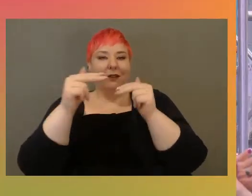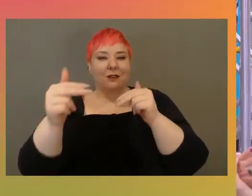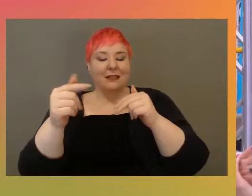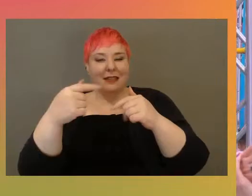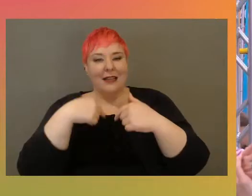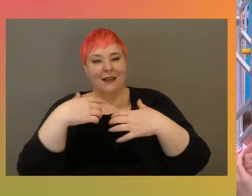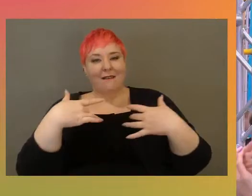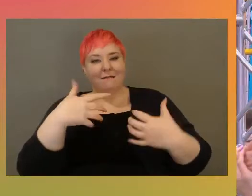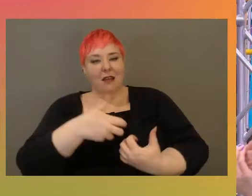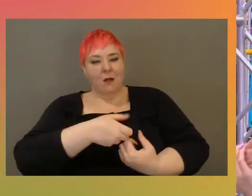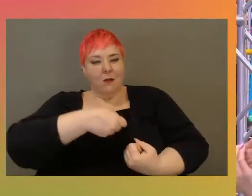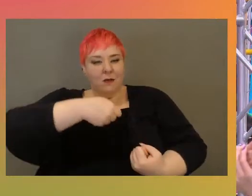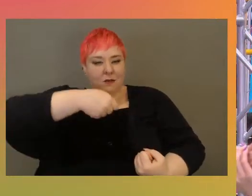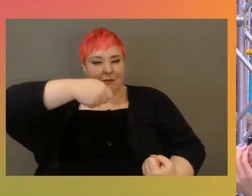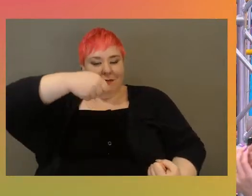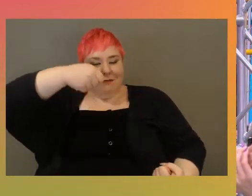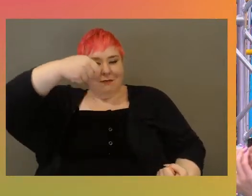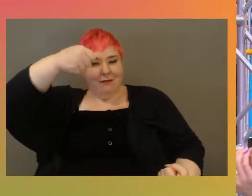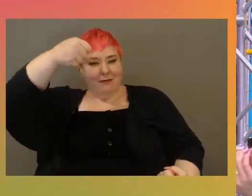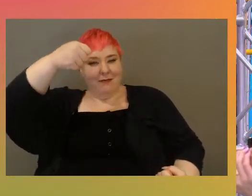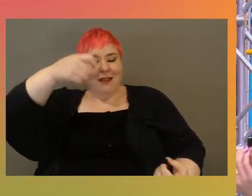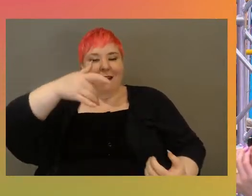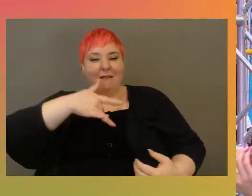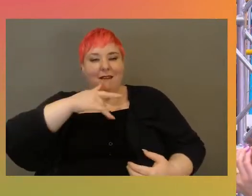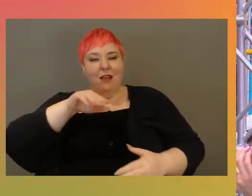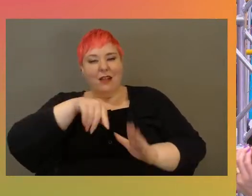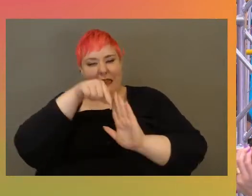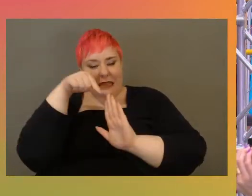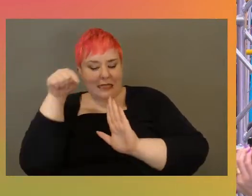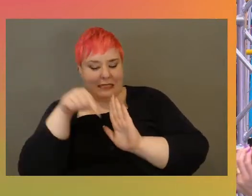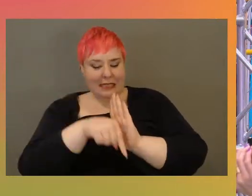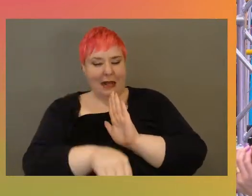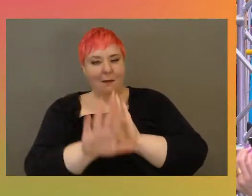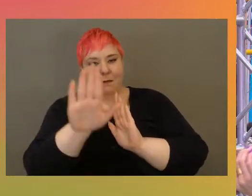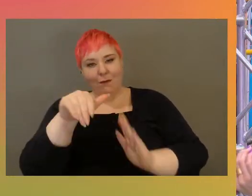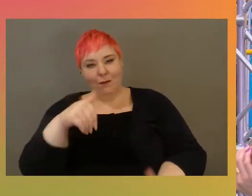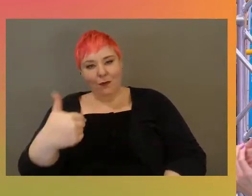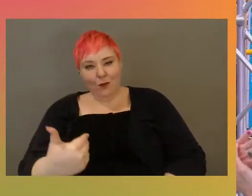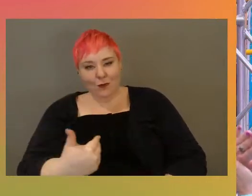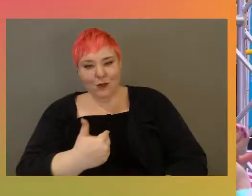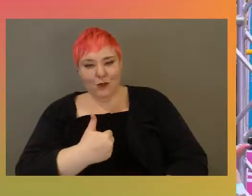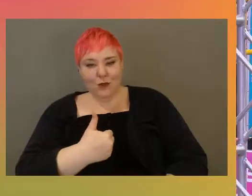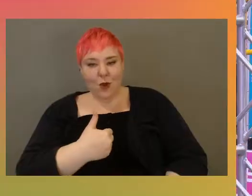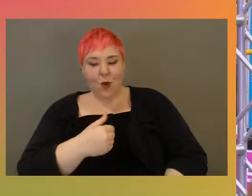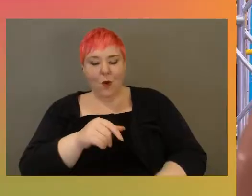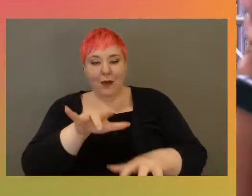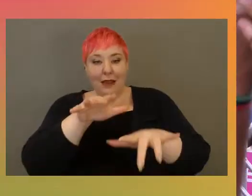BE AS TALL AS THE BUILDINGS.